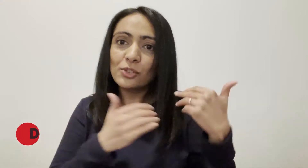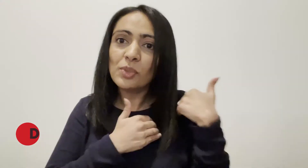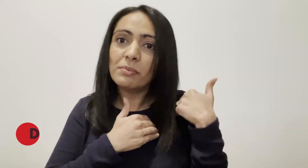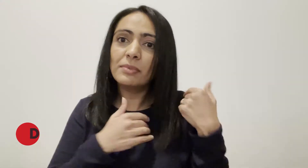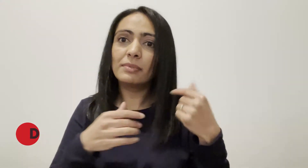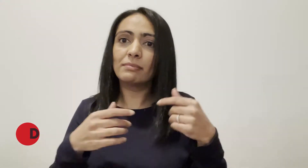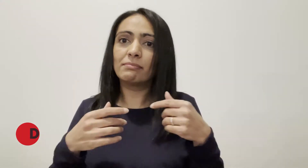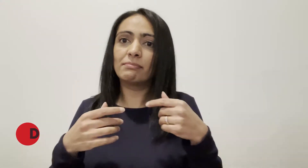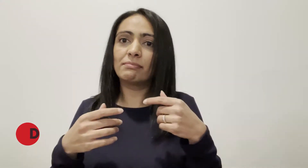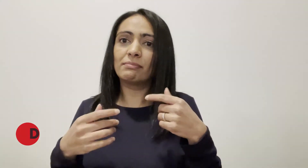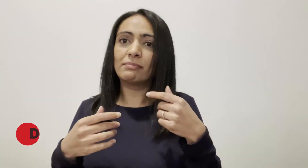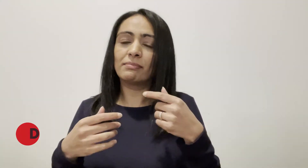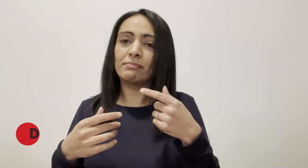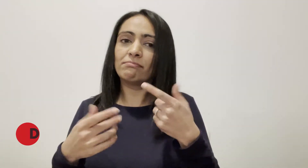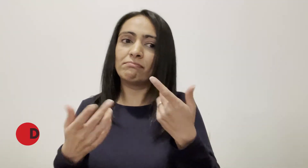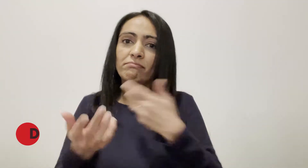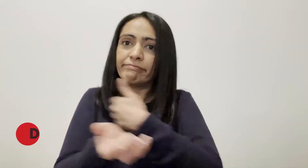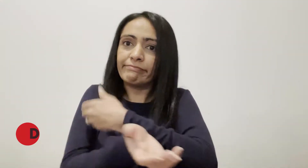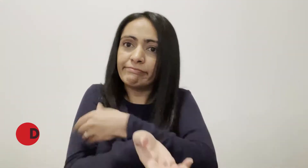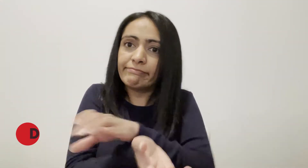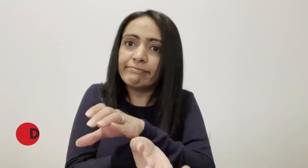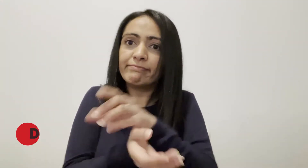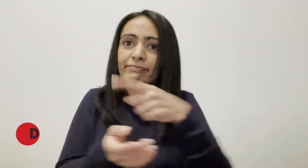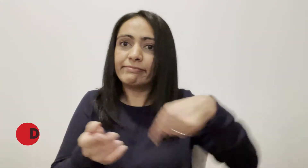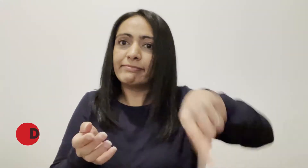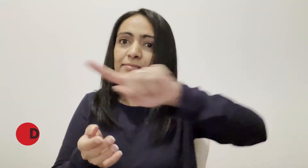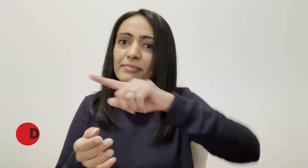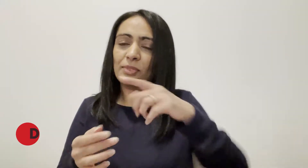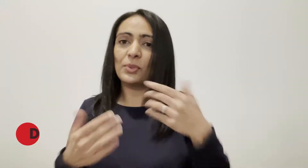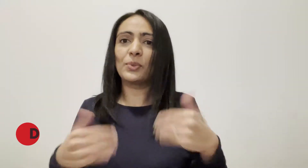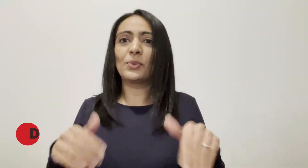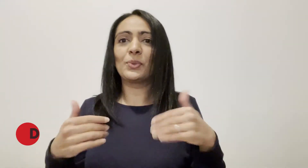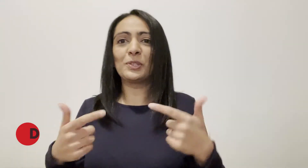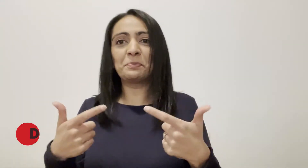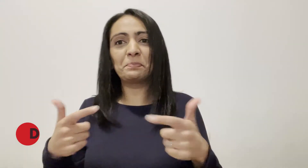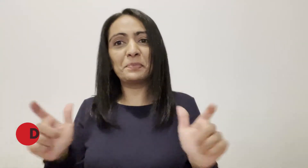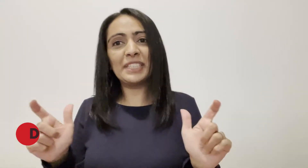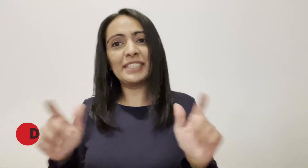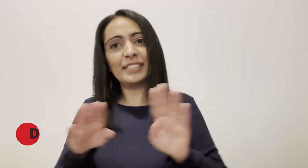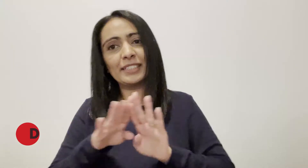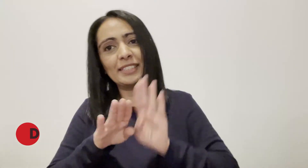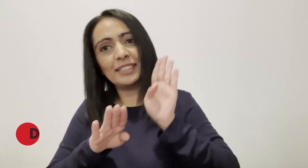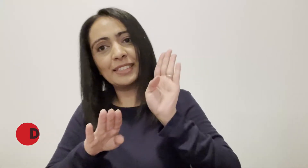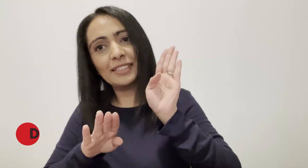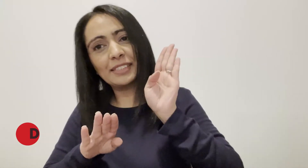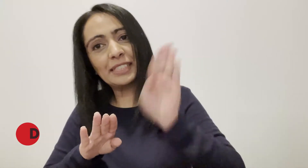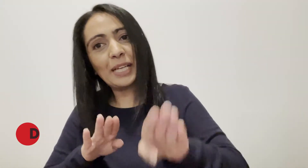Making decisions and huge responsibilities, delegating to others would be a huge step ahead.